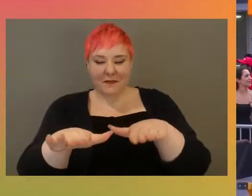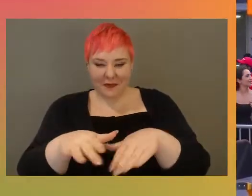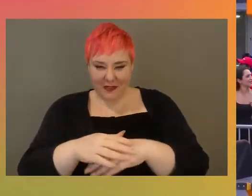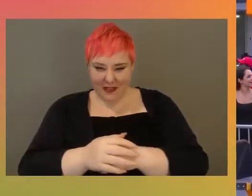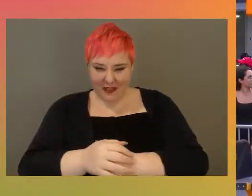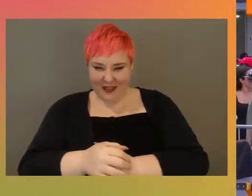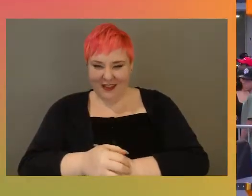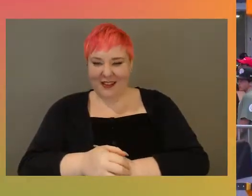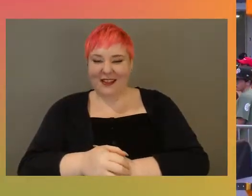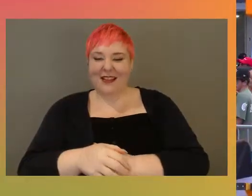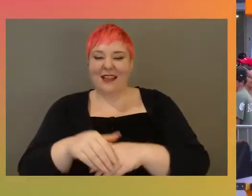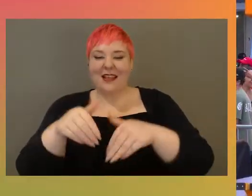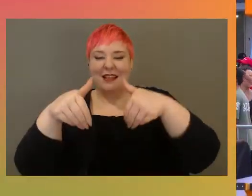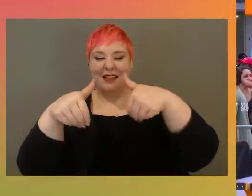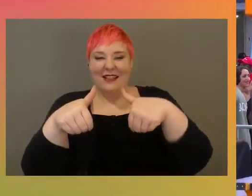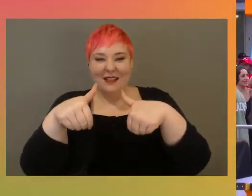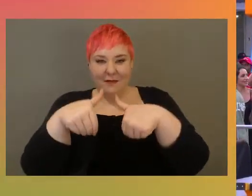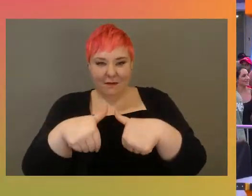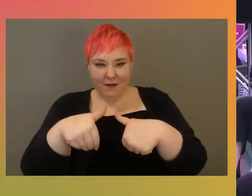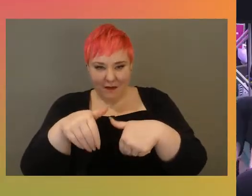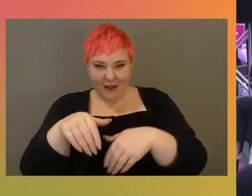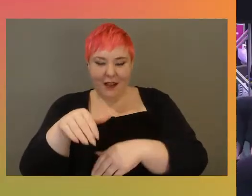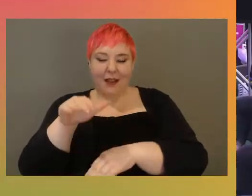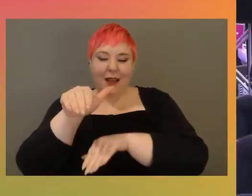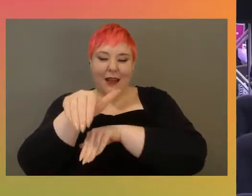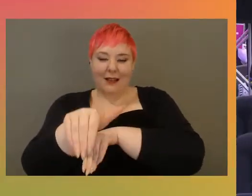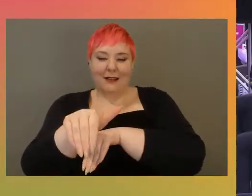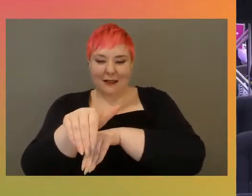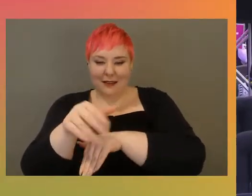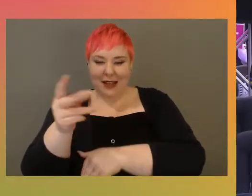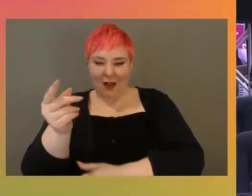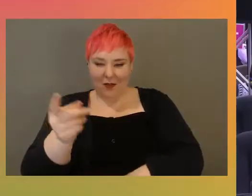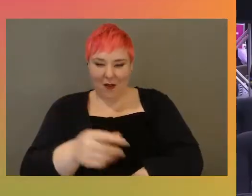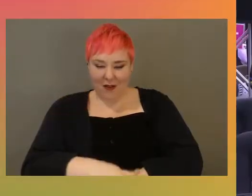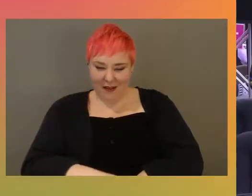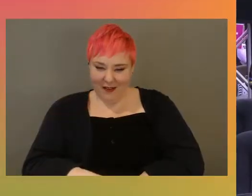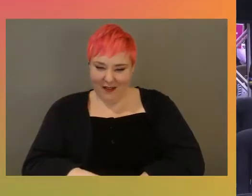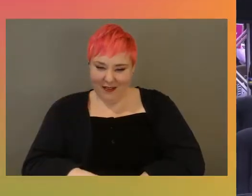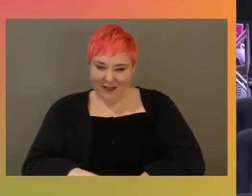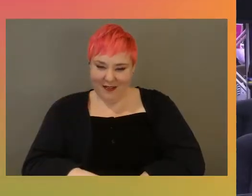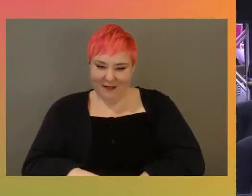WALK YOUR HANDS FORWARD.